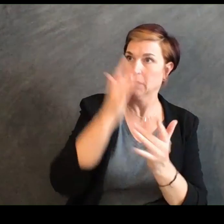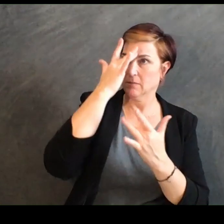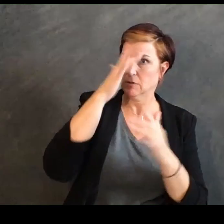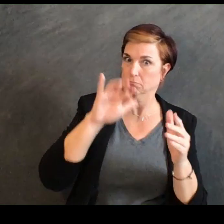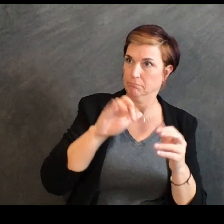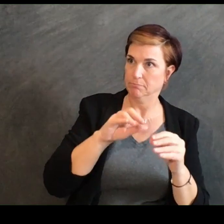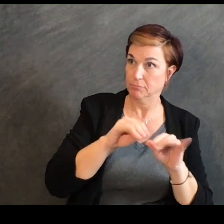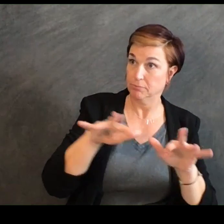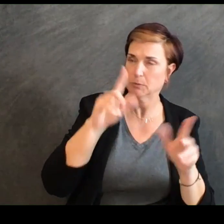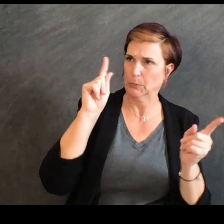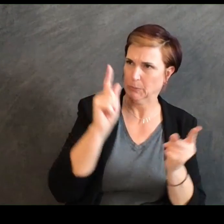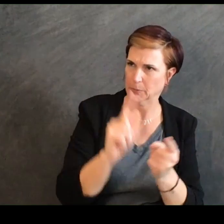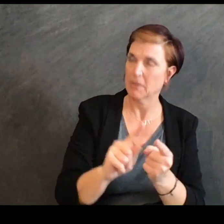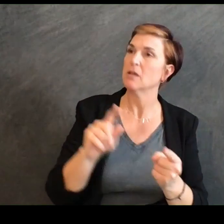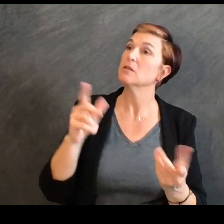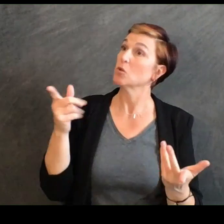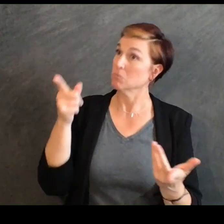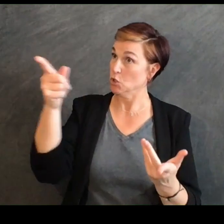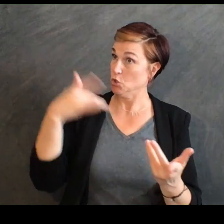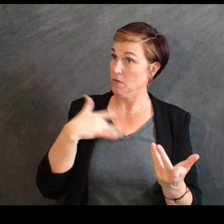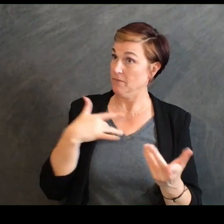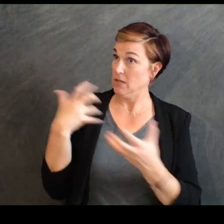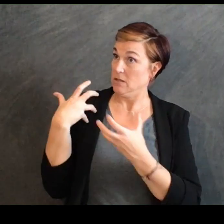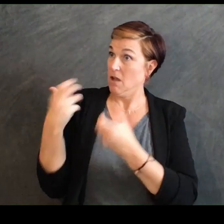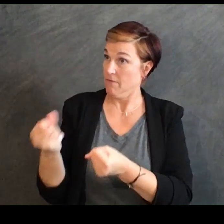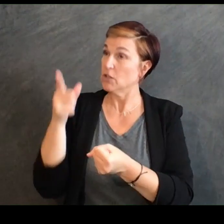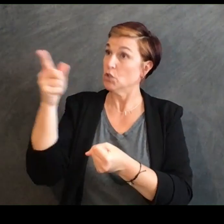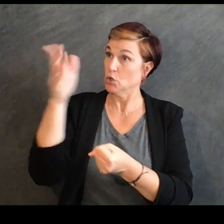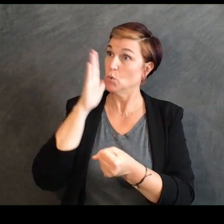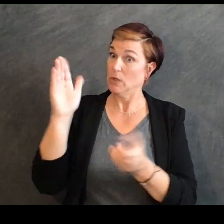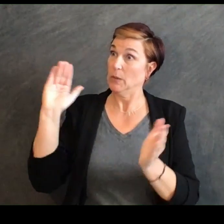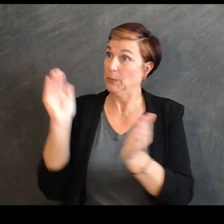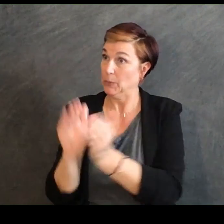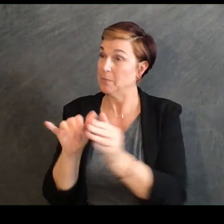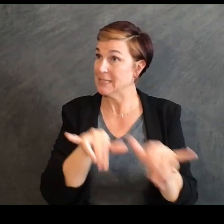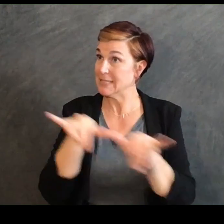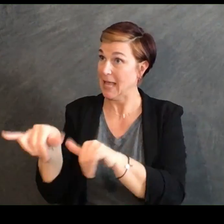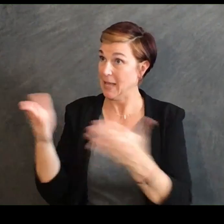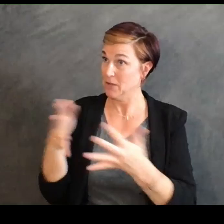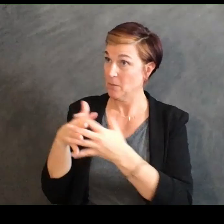does this give you to control the virus in the United States and do you see the